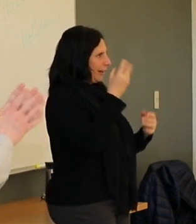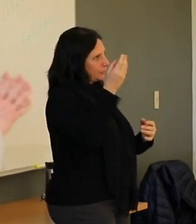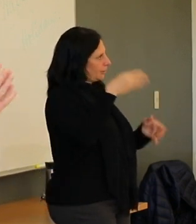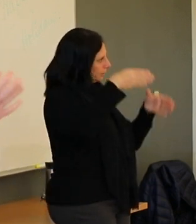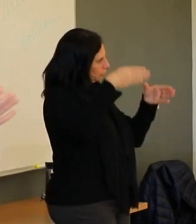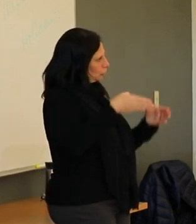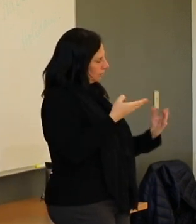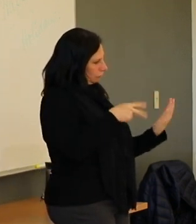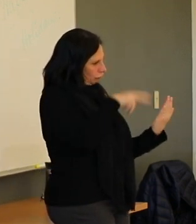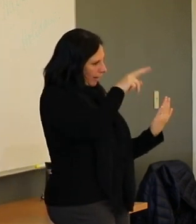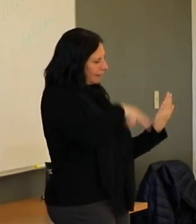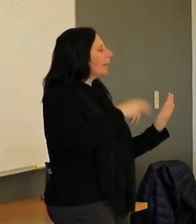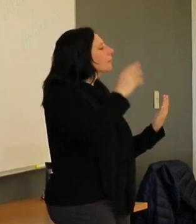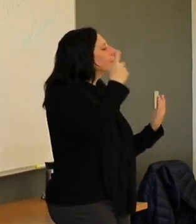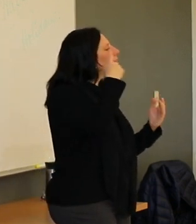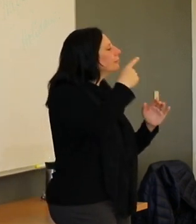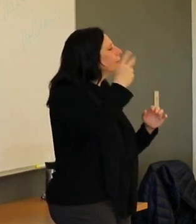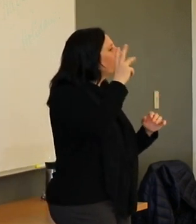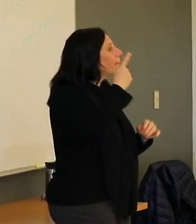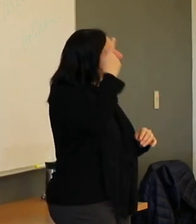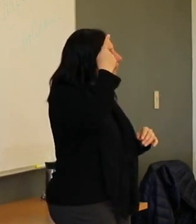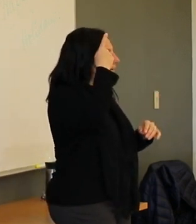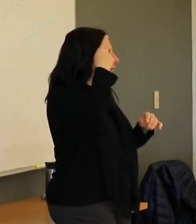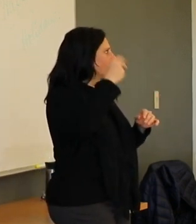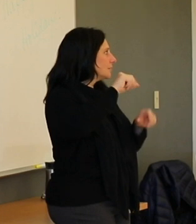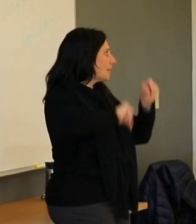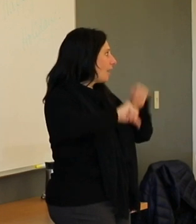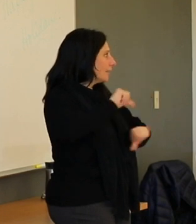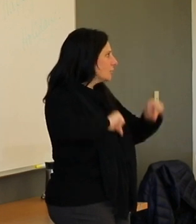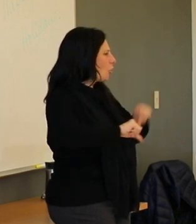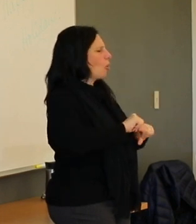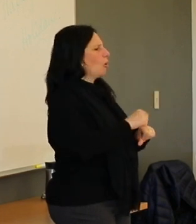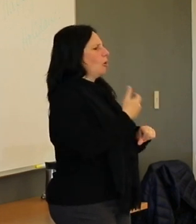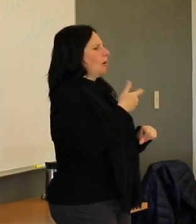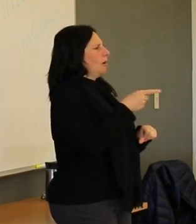I'm thinking political science. They gave a statistical problem and asked students to interpret,